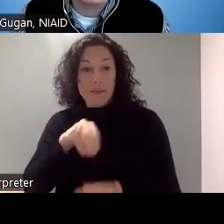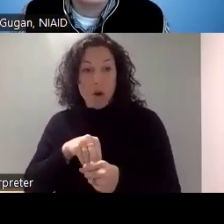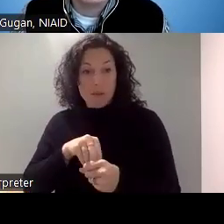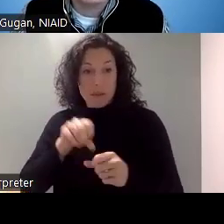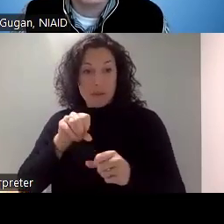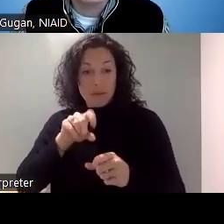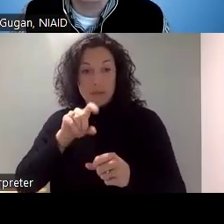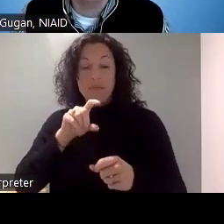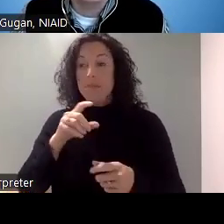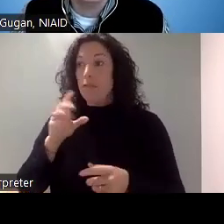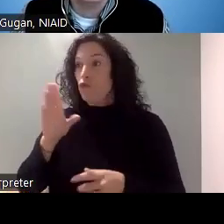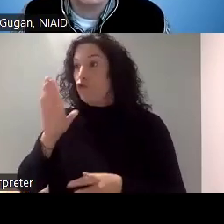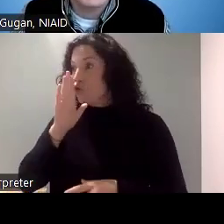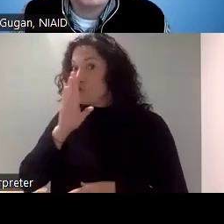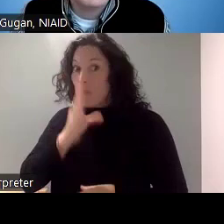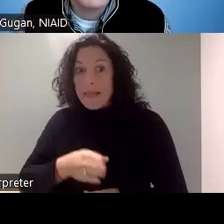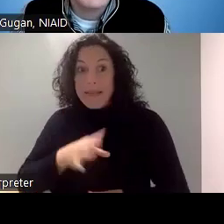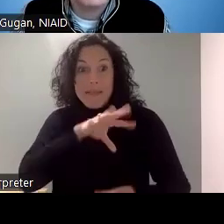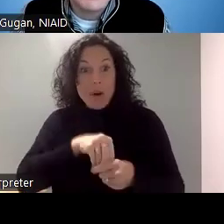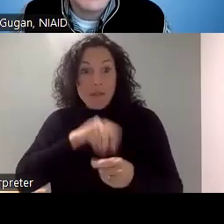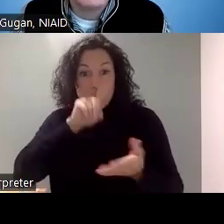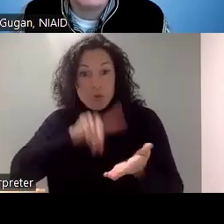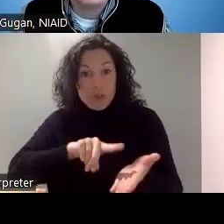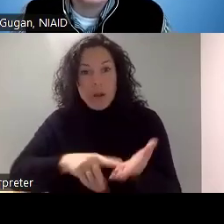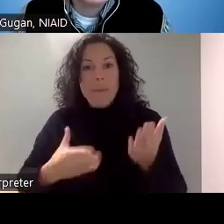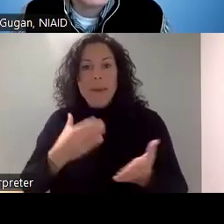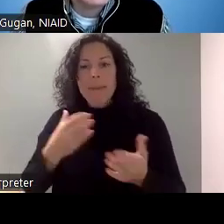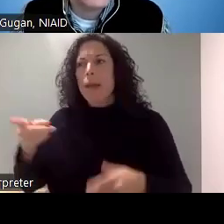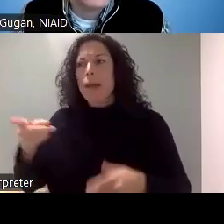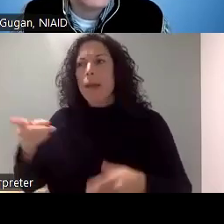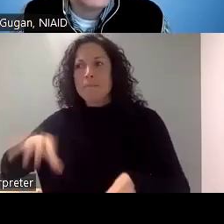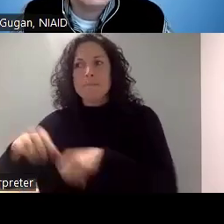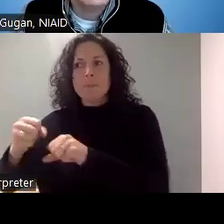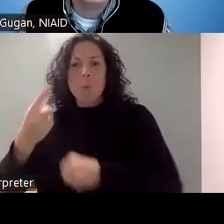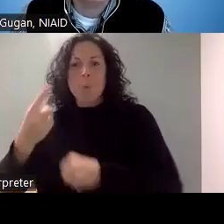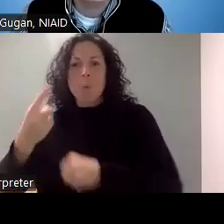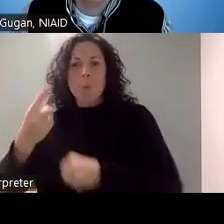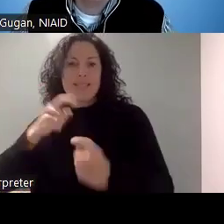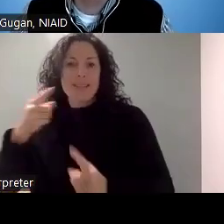maybe they are doing one of the specific aims, those are kind of obvious things.